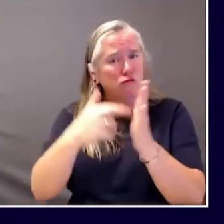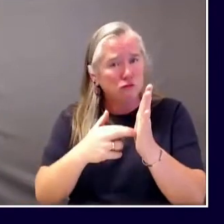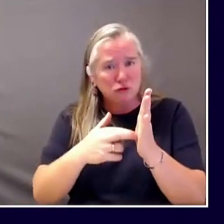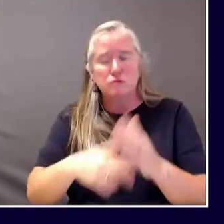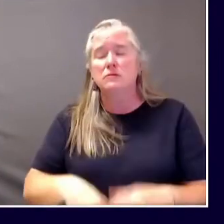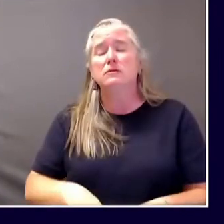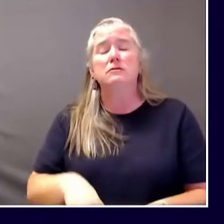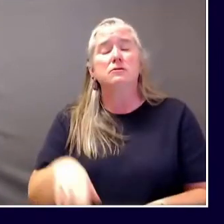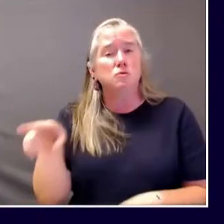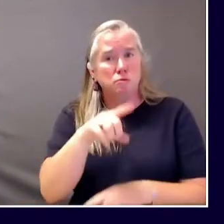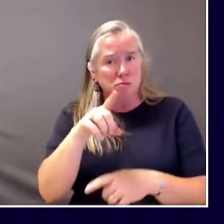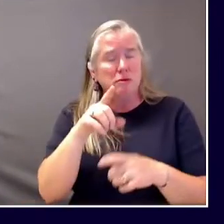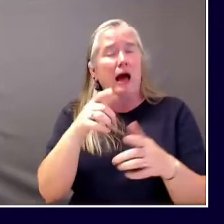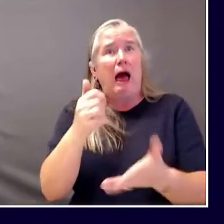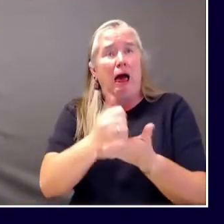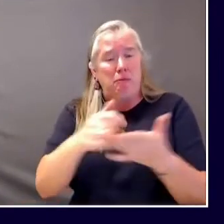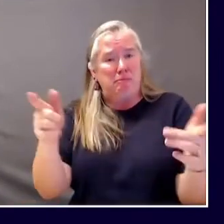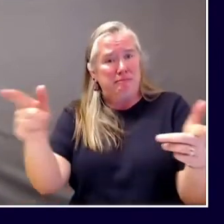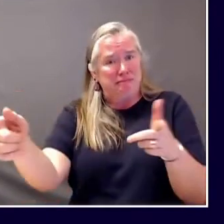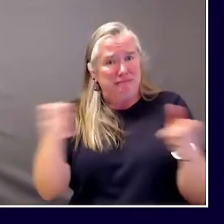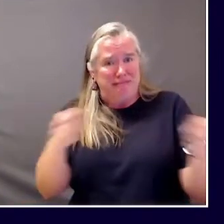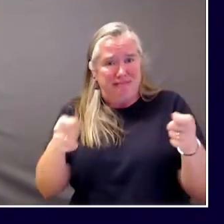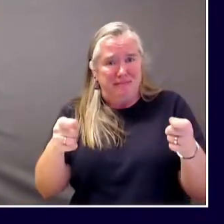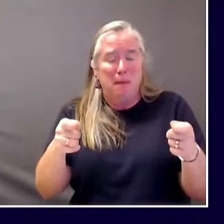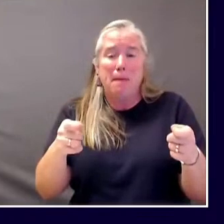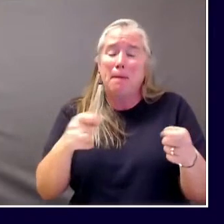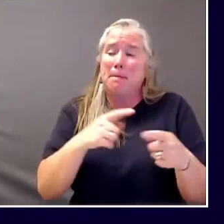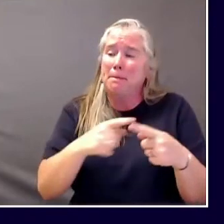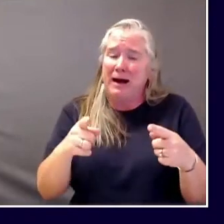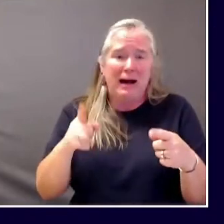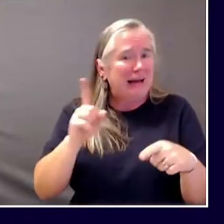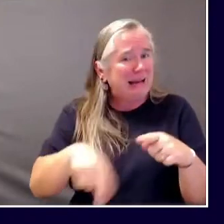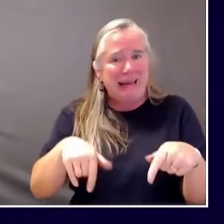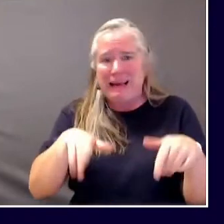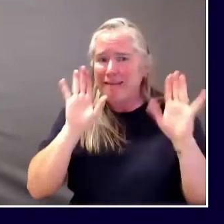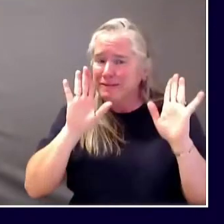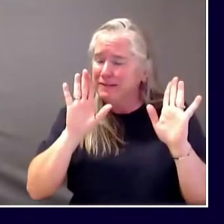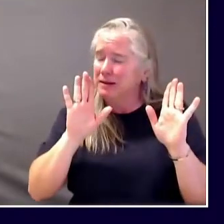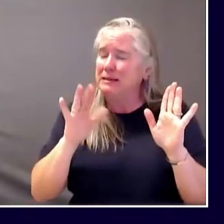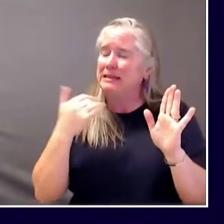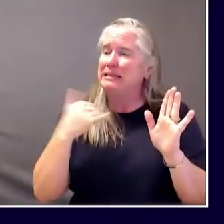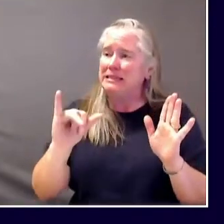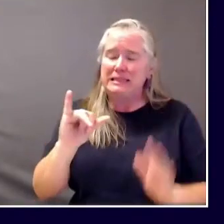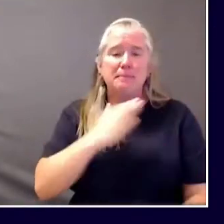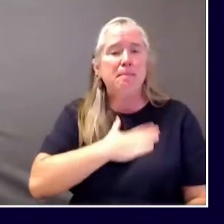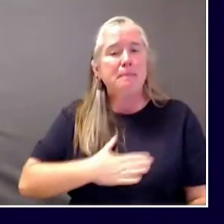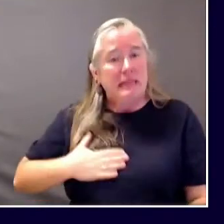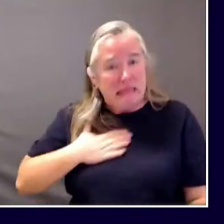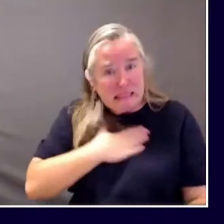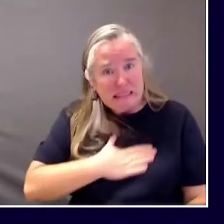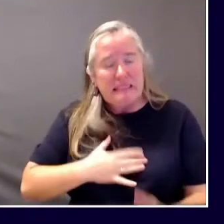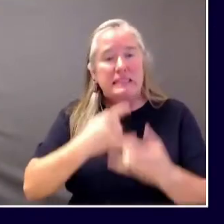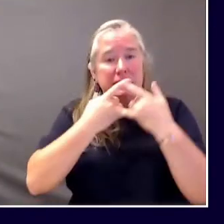as being safe we know what we need to do to